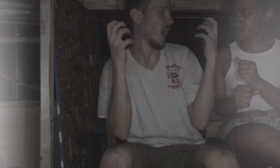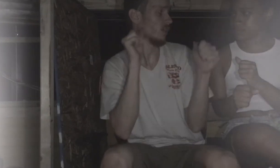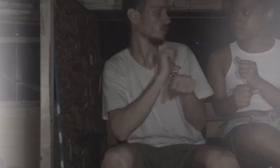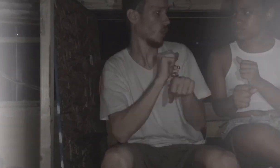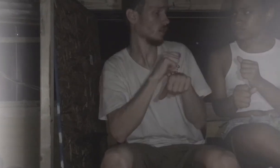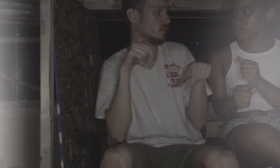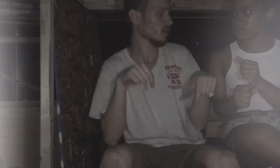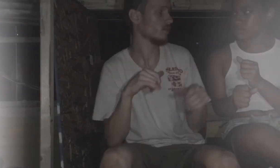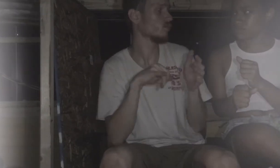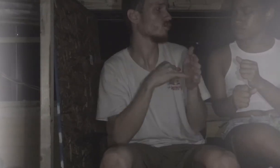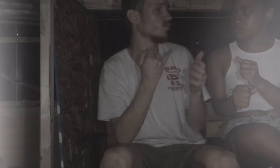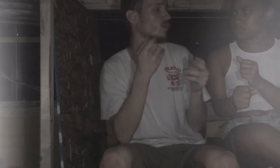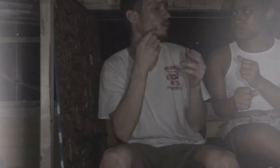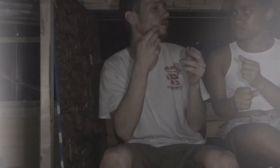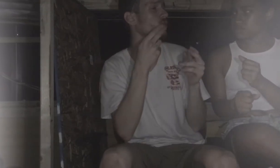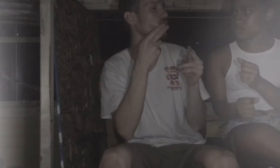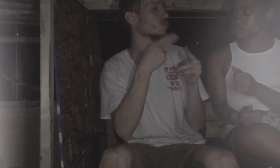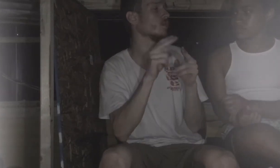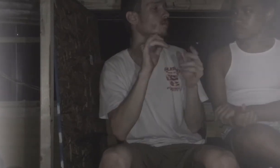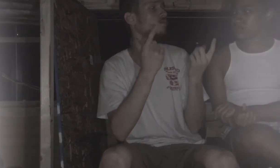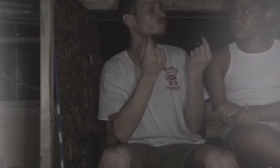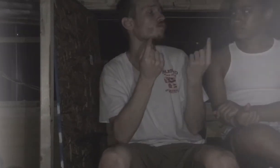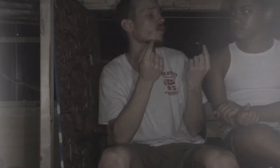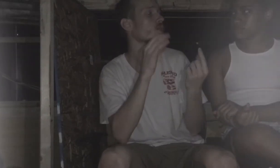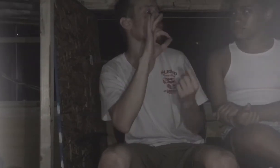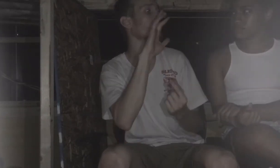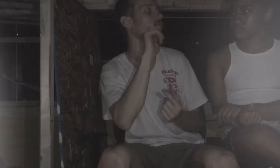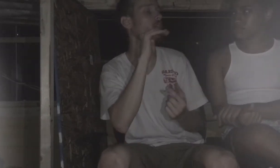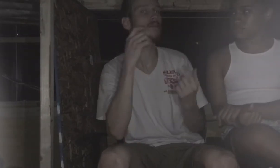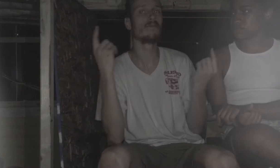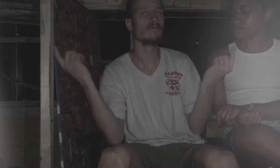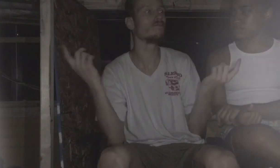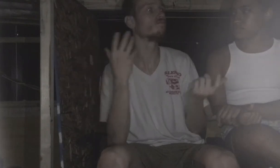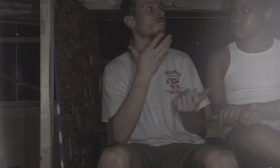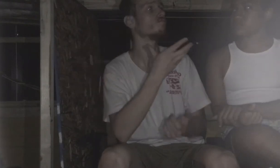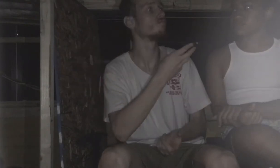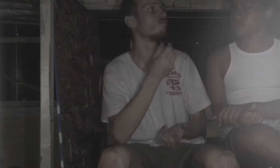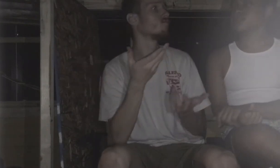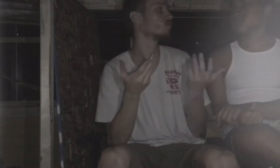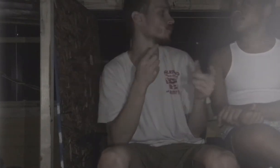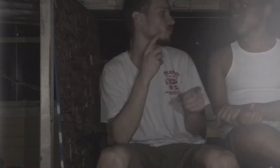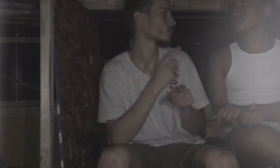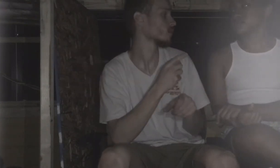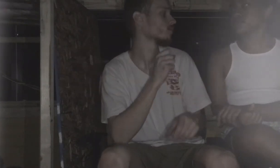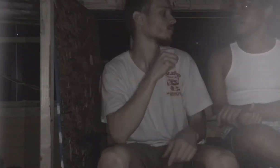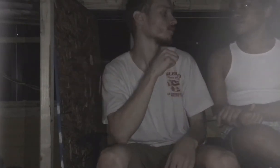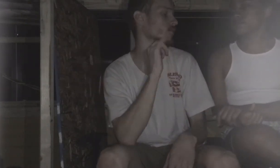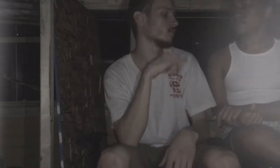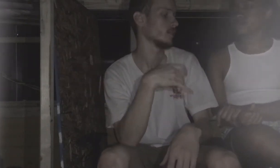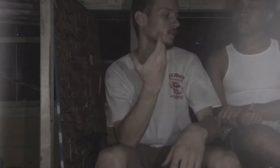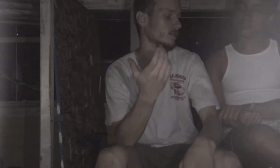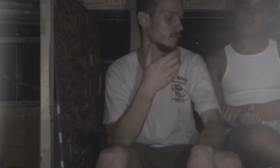not doing much work here, just doings for short, like build frame and such, right? yes so yeah, right.